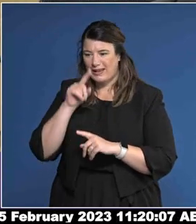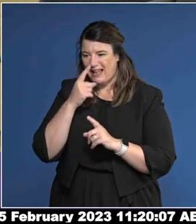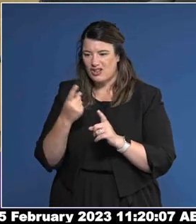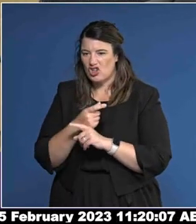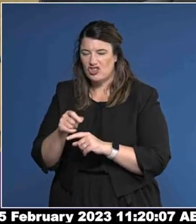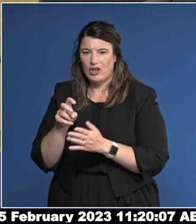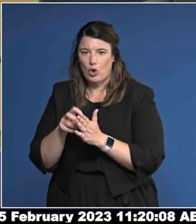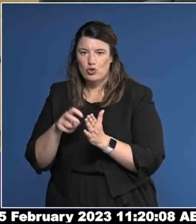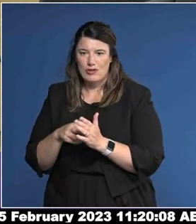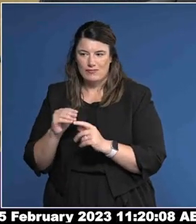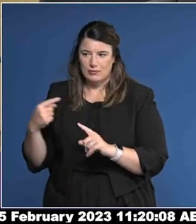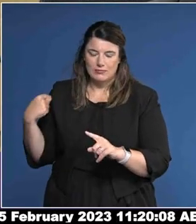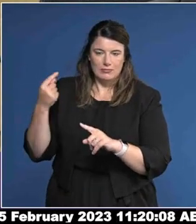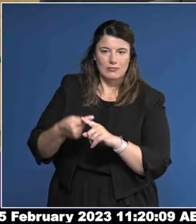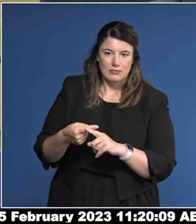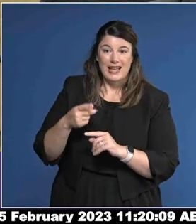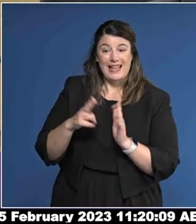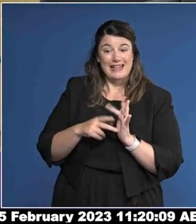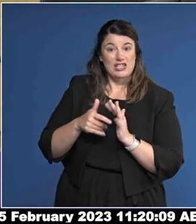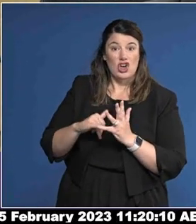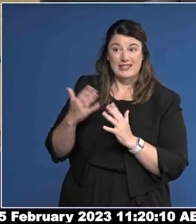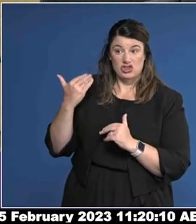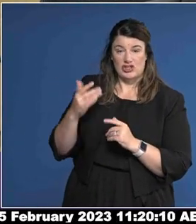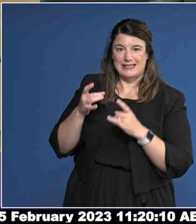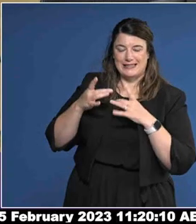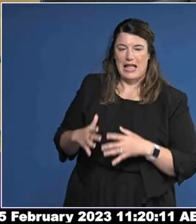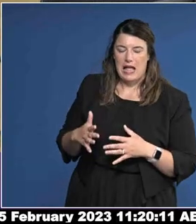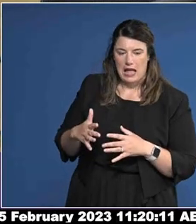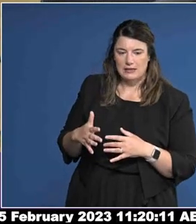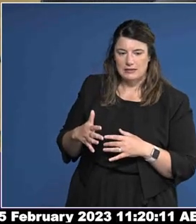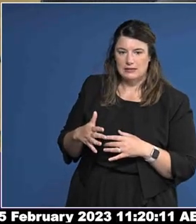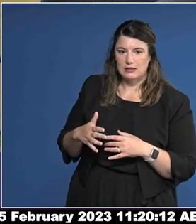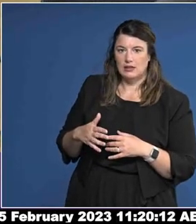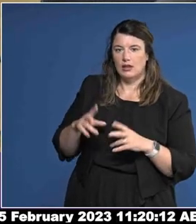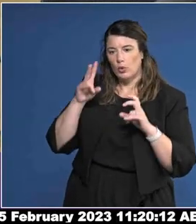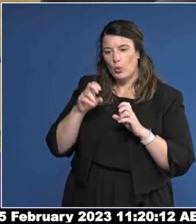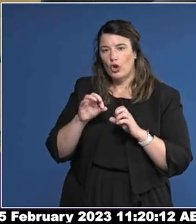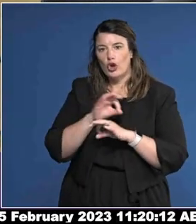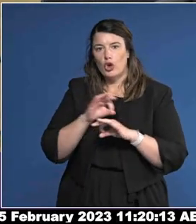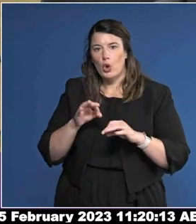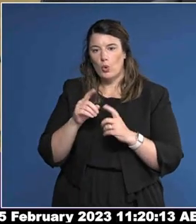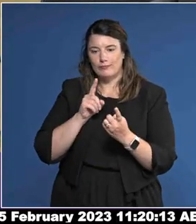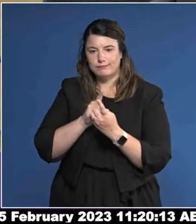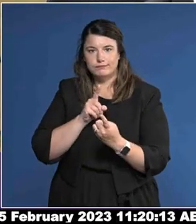NDIS has just initiated a non-face-to-face component of billing that we will be